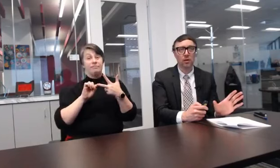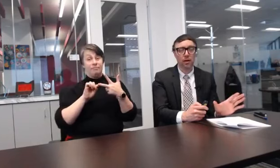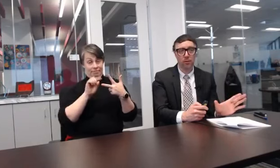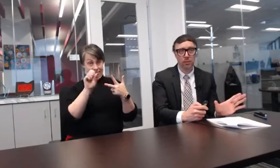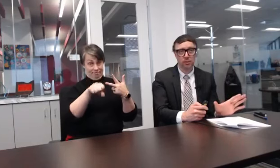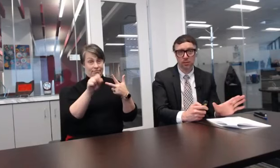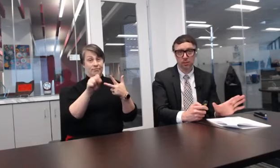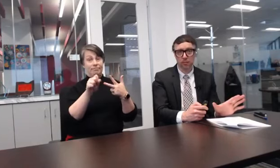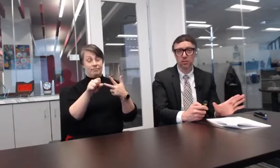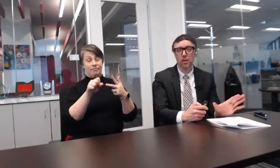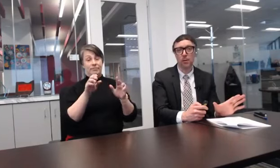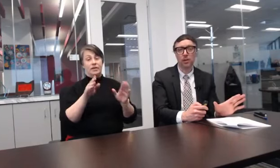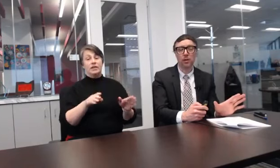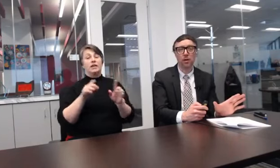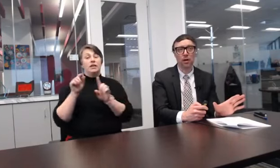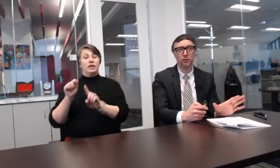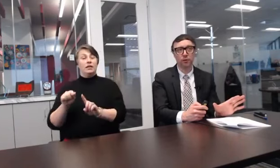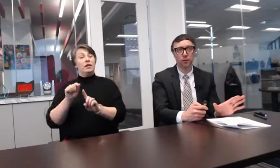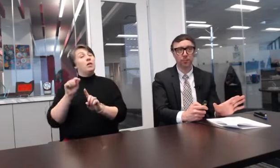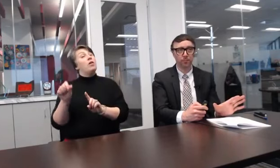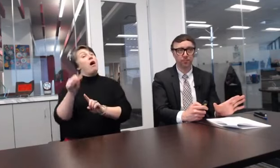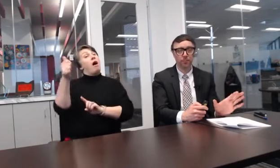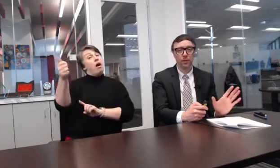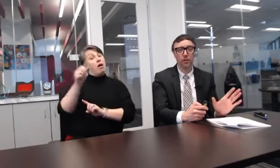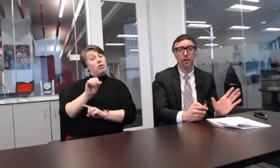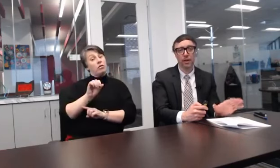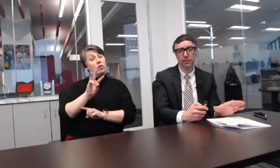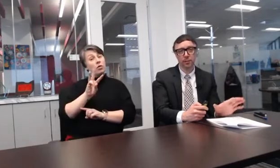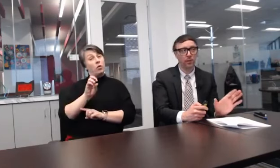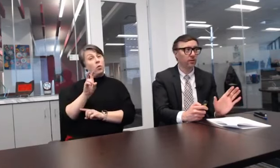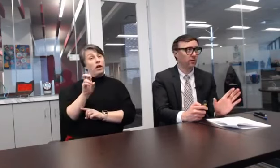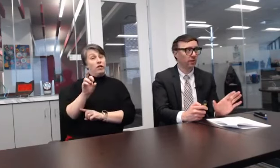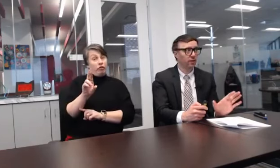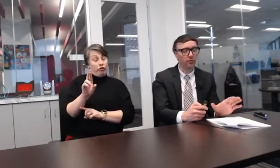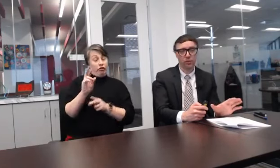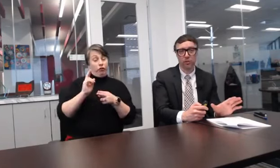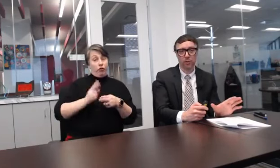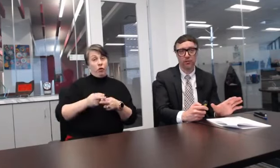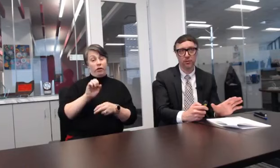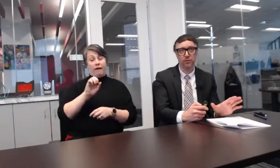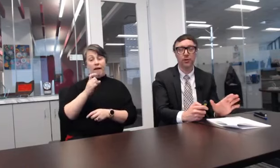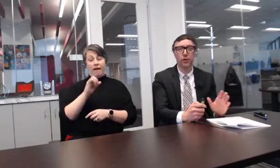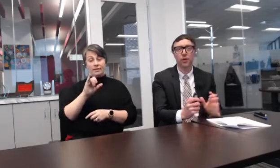I haven't mentioned these waivers yet, but there are also Exit Waivers and Diversion Waivers.